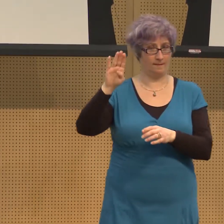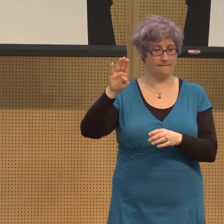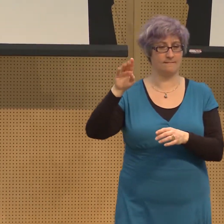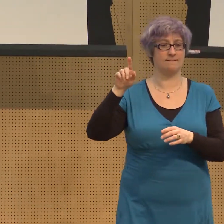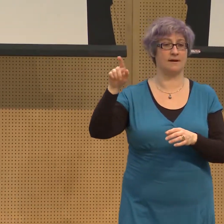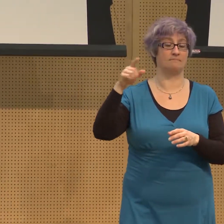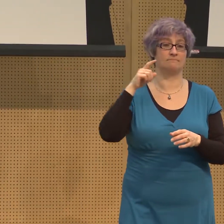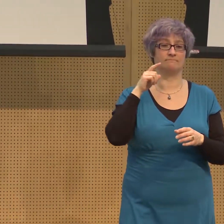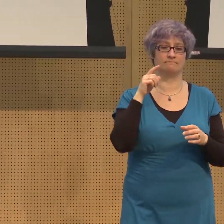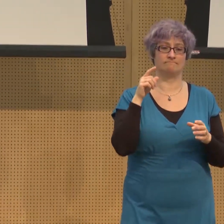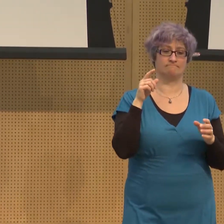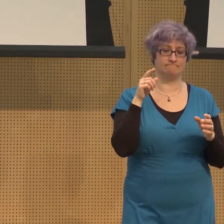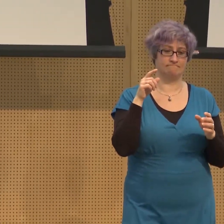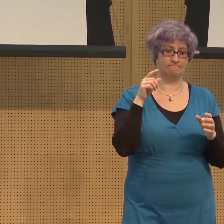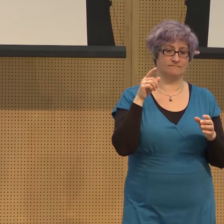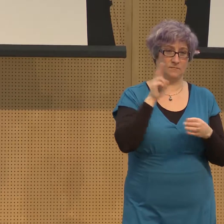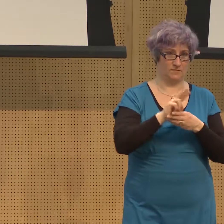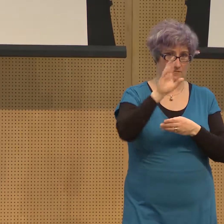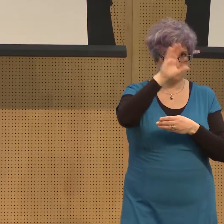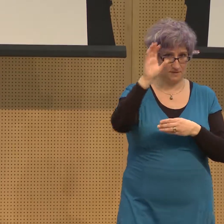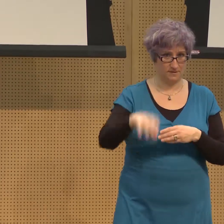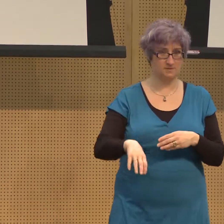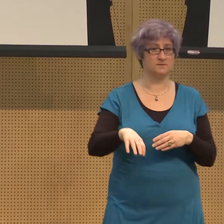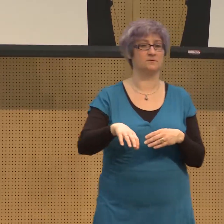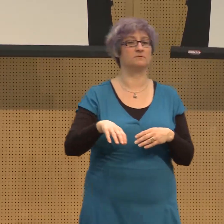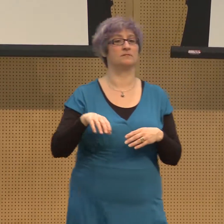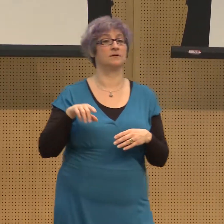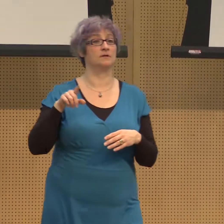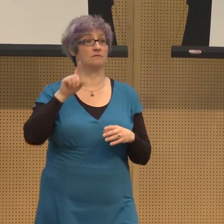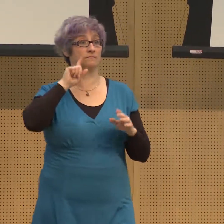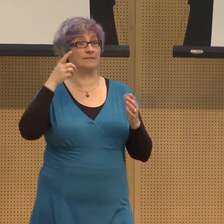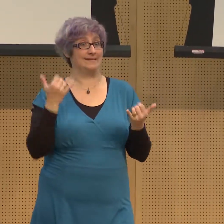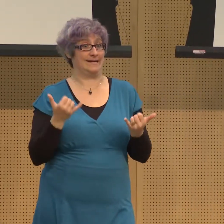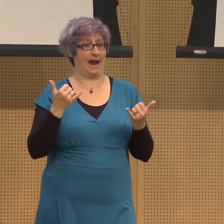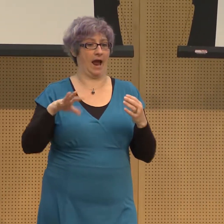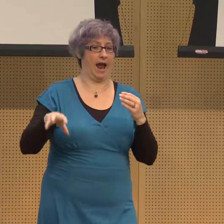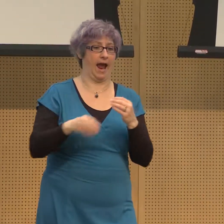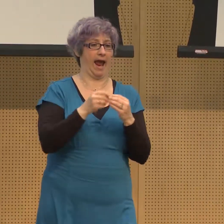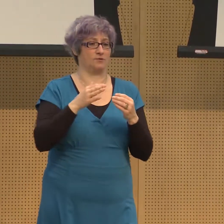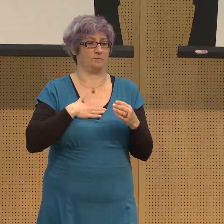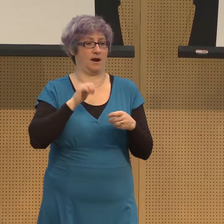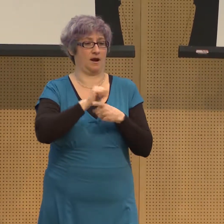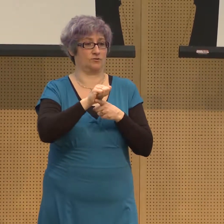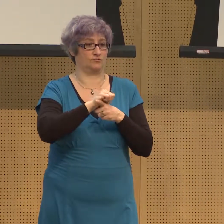I got to work in her lab in the University of Chicago.